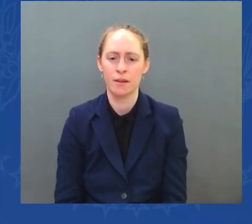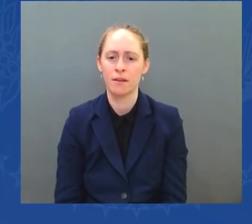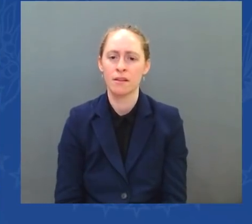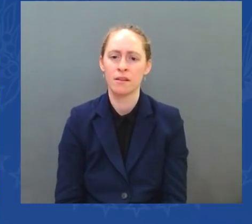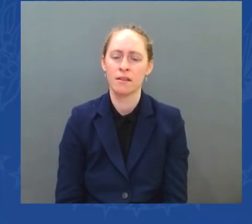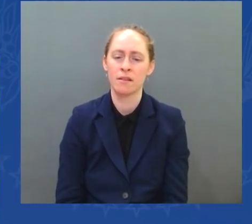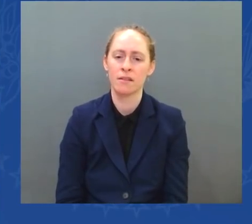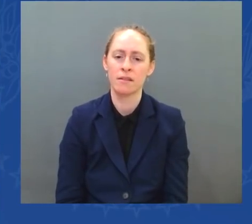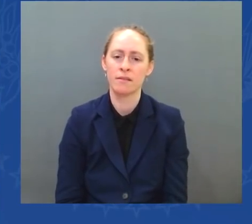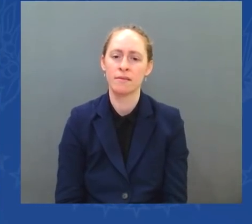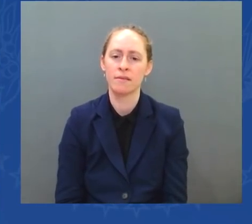Look --